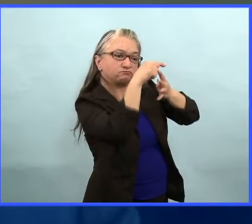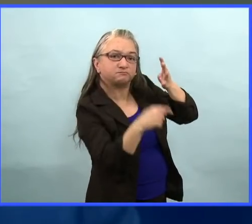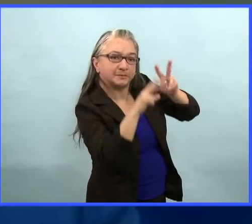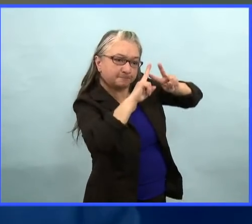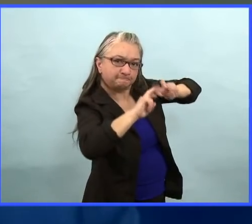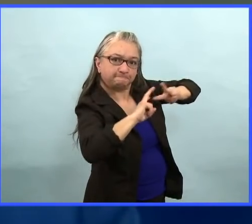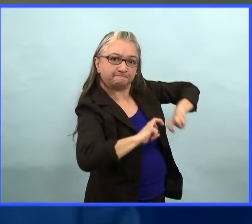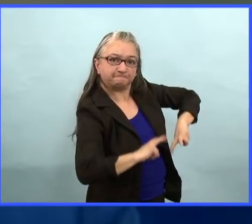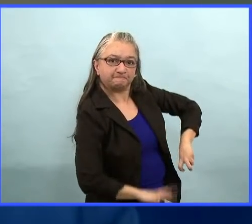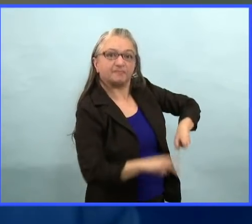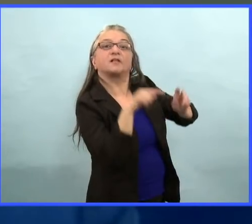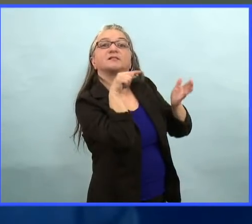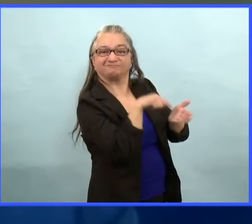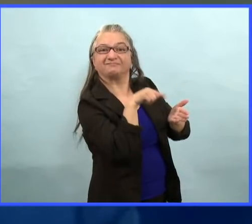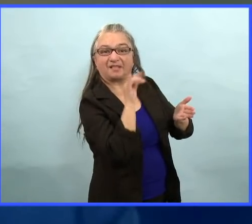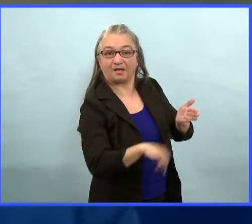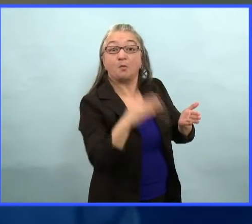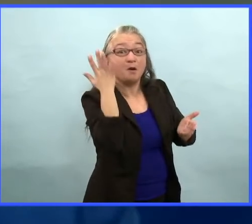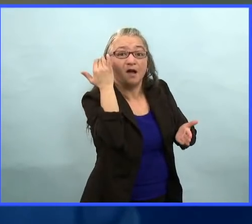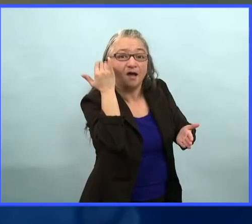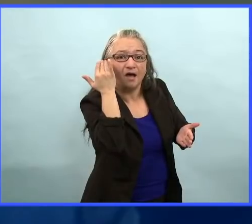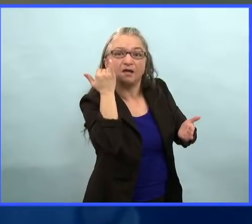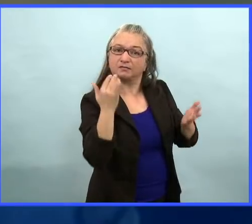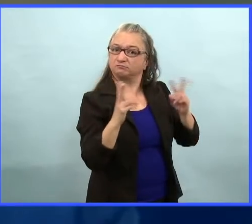the reason for doing this are two-fold one